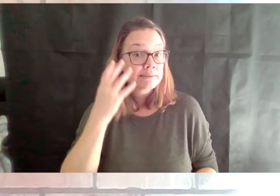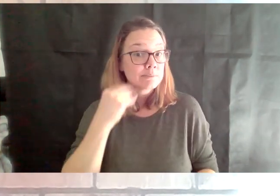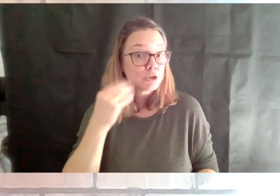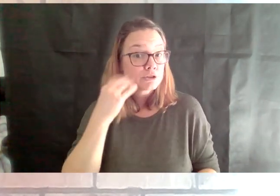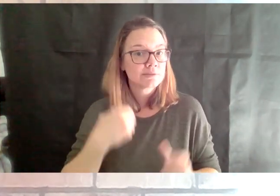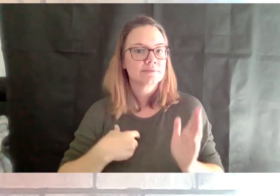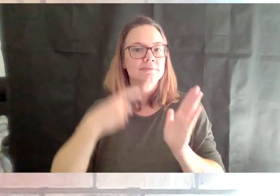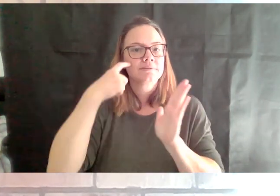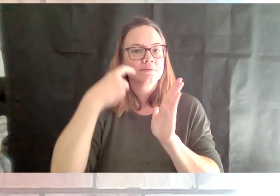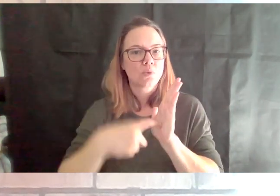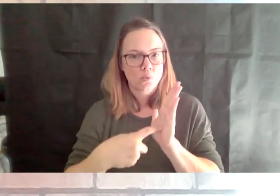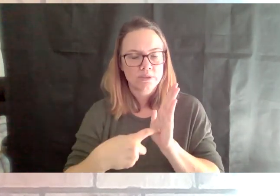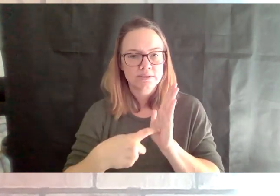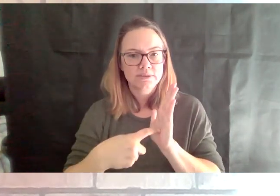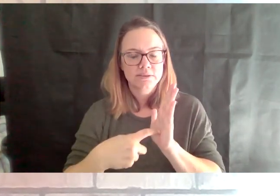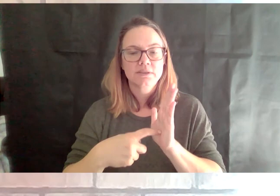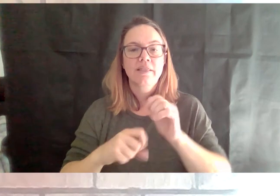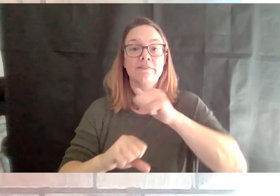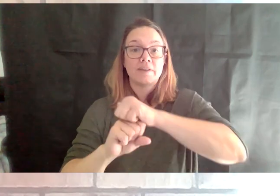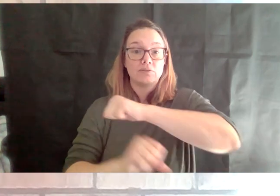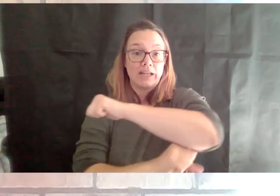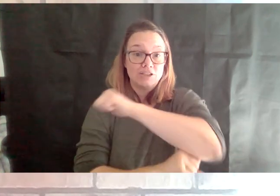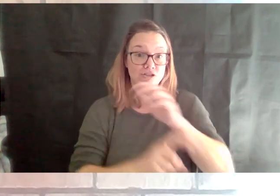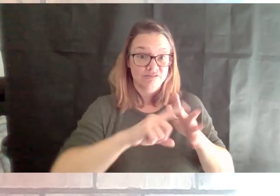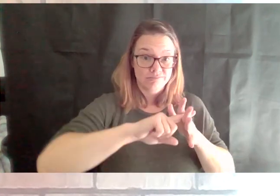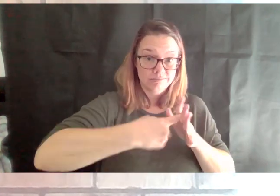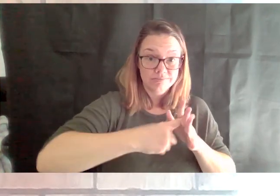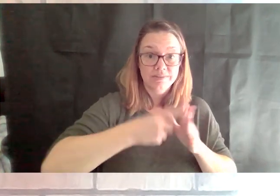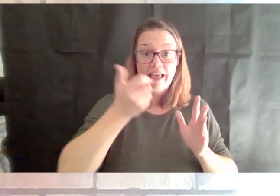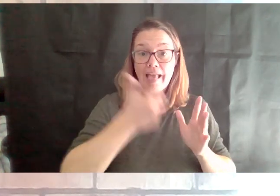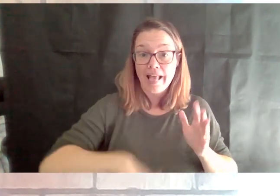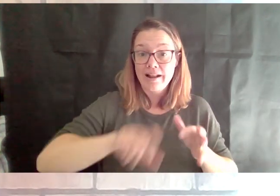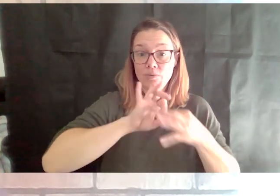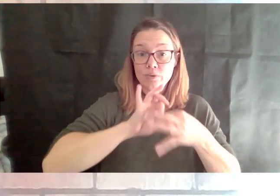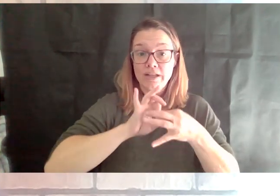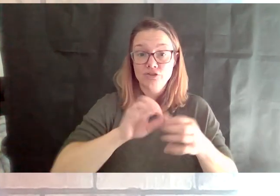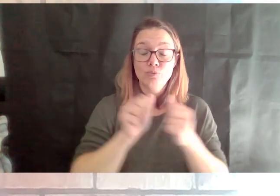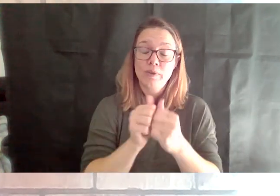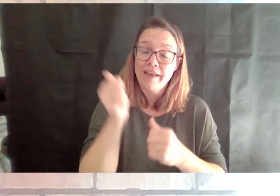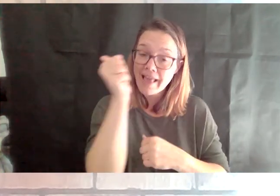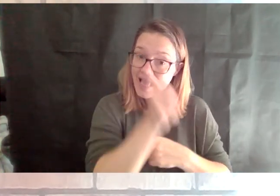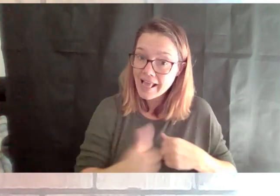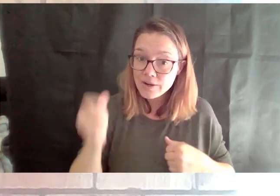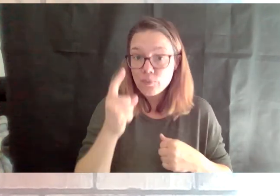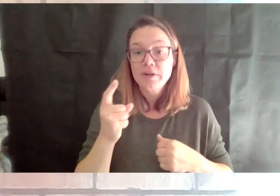that the foundation of any good relationship with anybody, especially when it comes to assisting